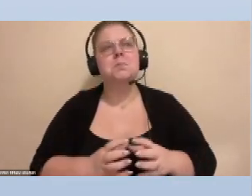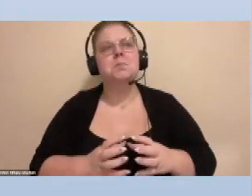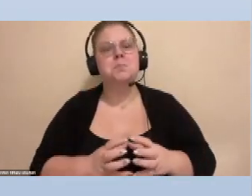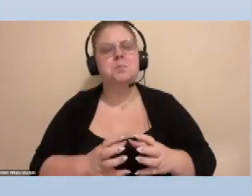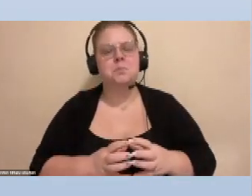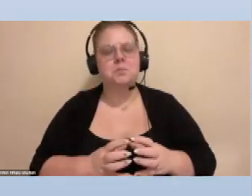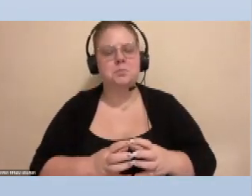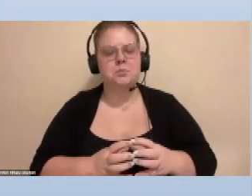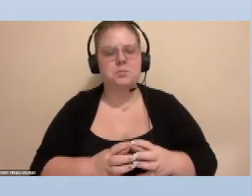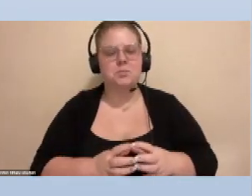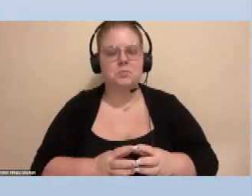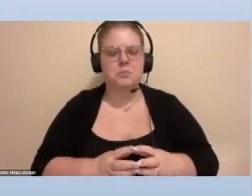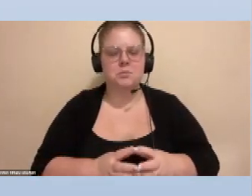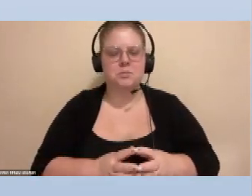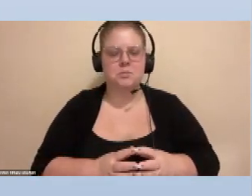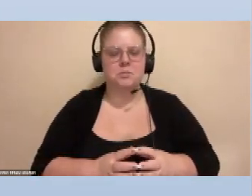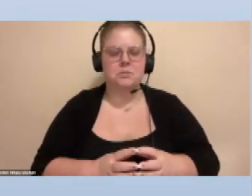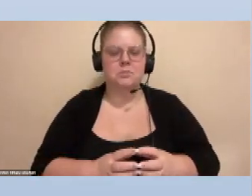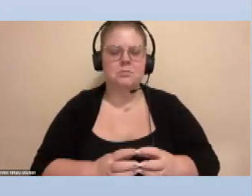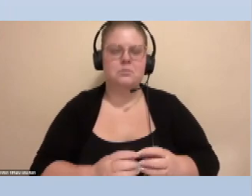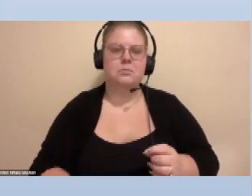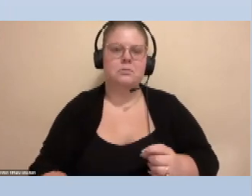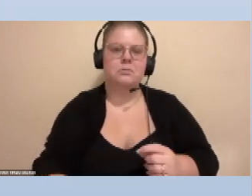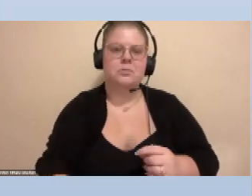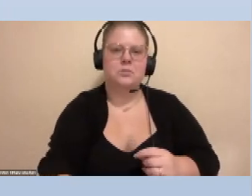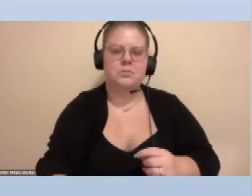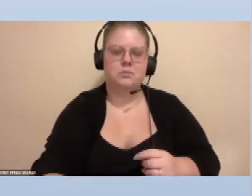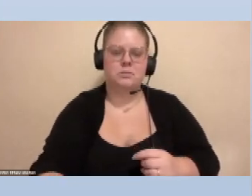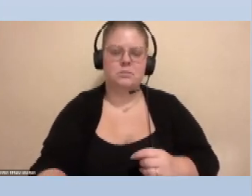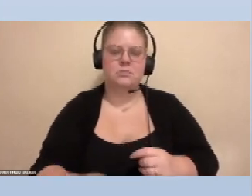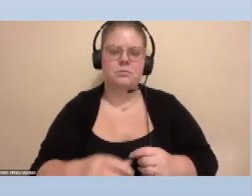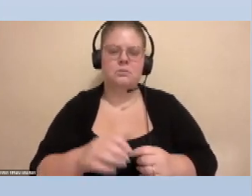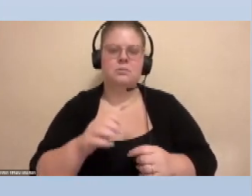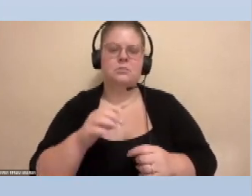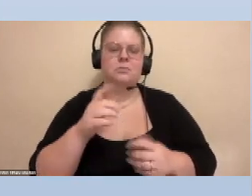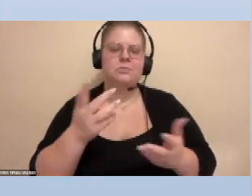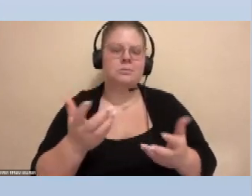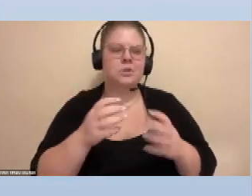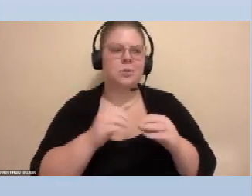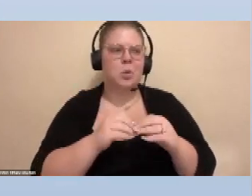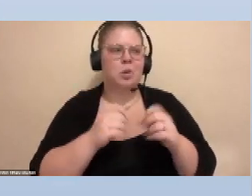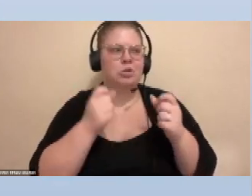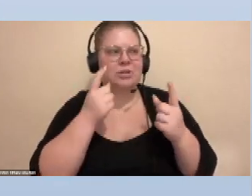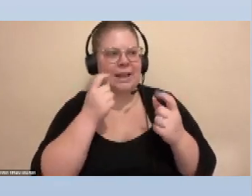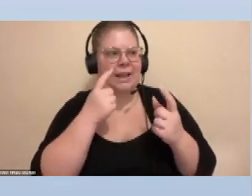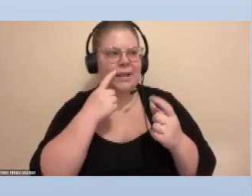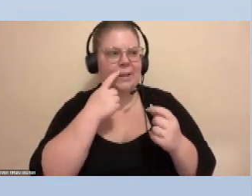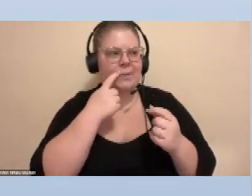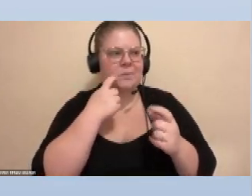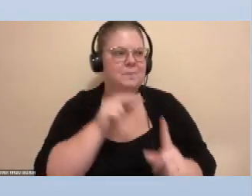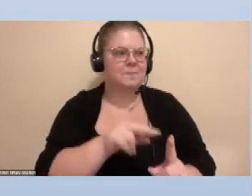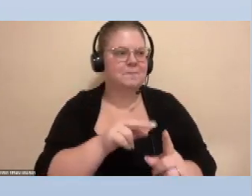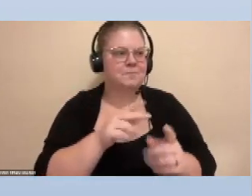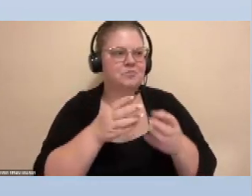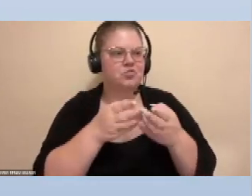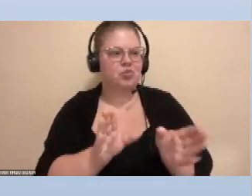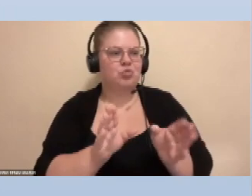to get an unvarnished look at what the general public knows, feels,